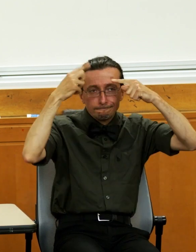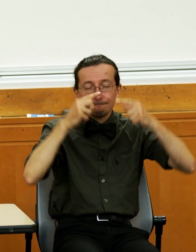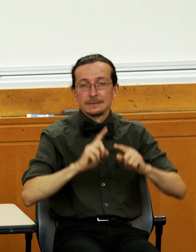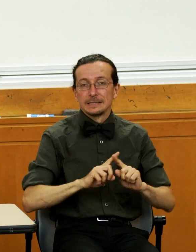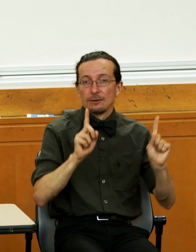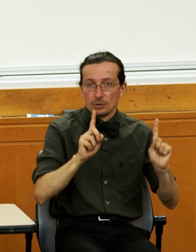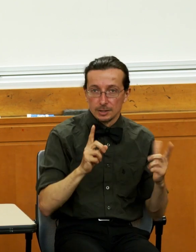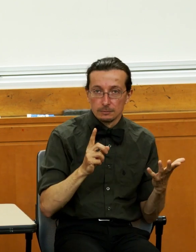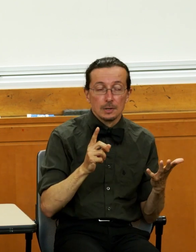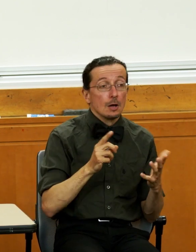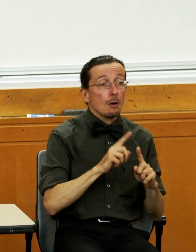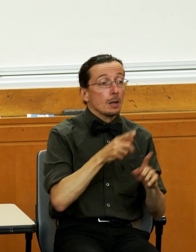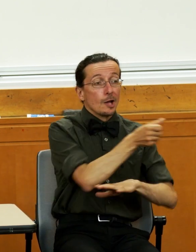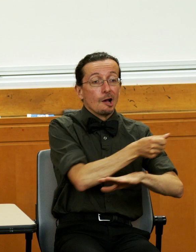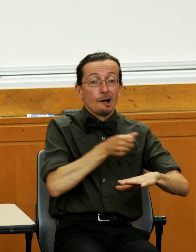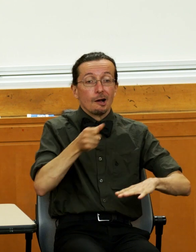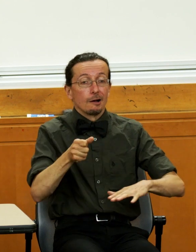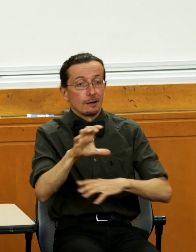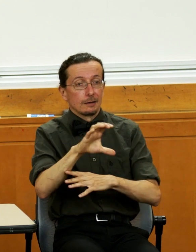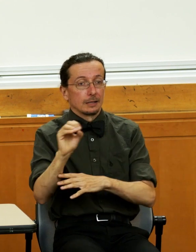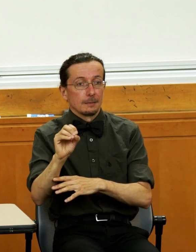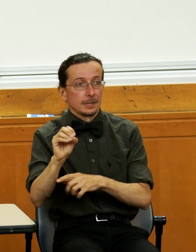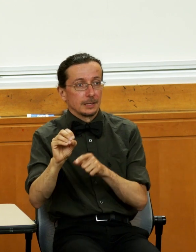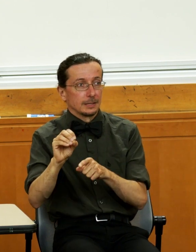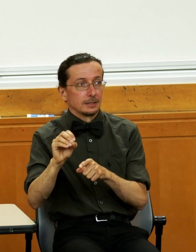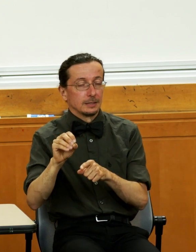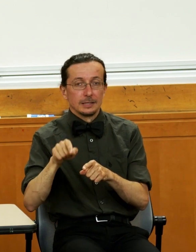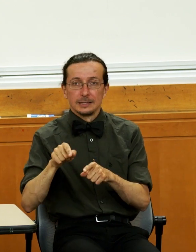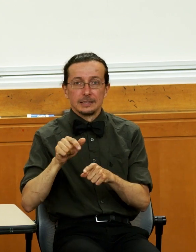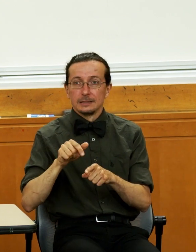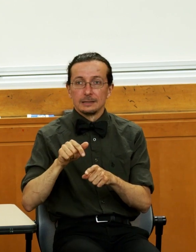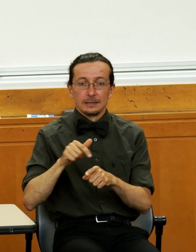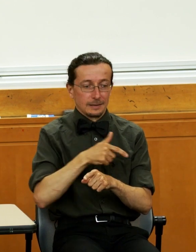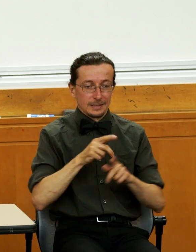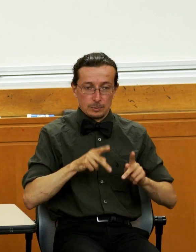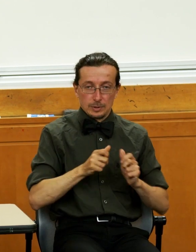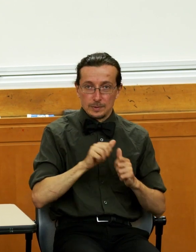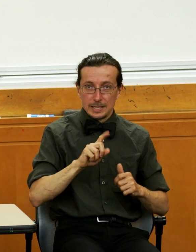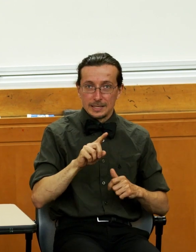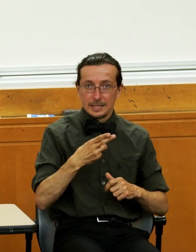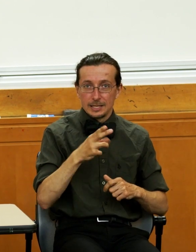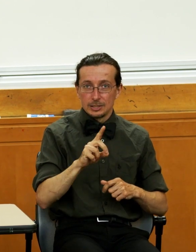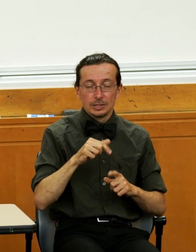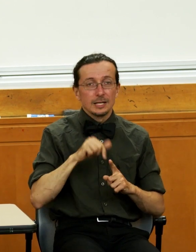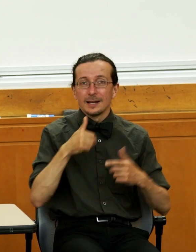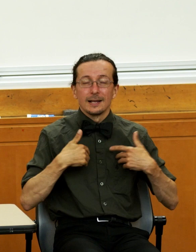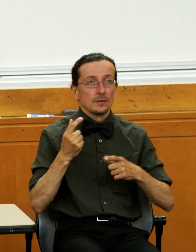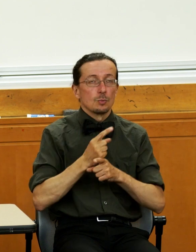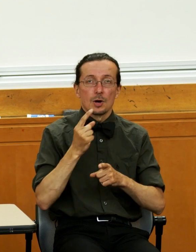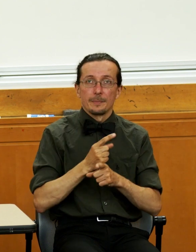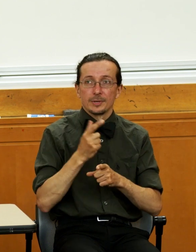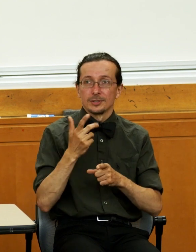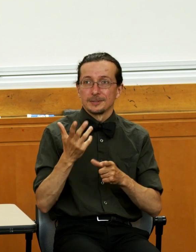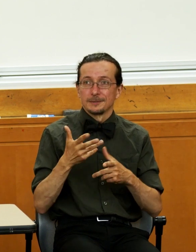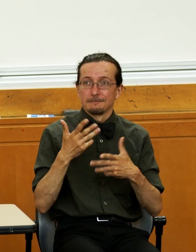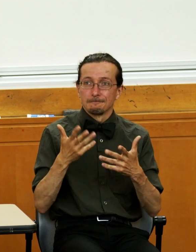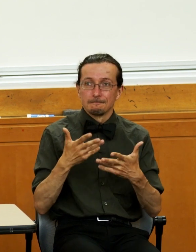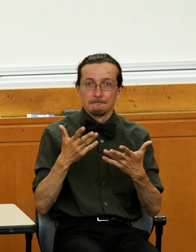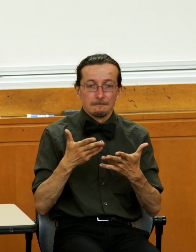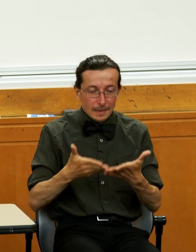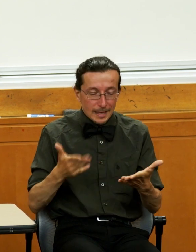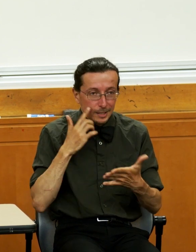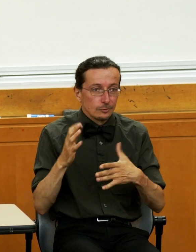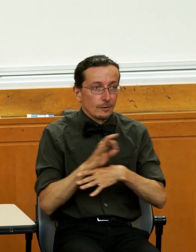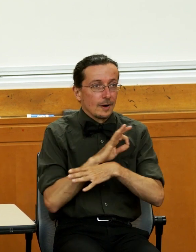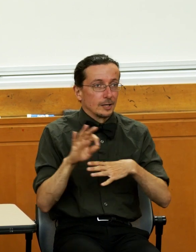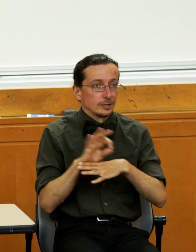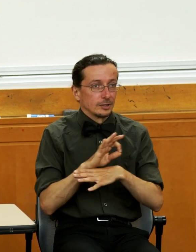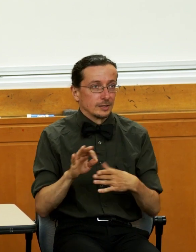a company where they are not given the proper, I guess, things to function, you know, things that